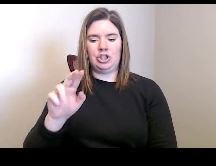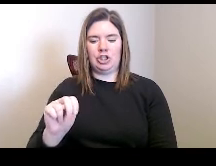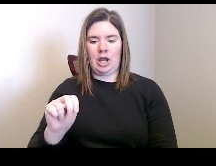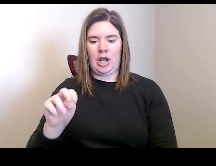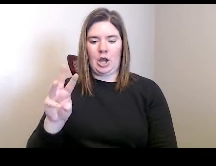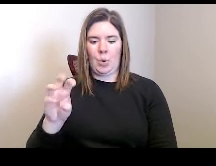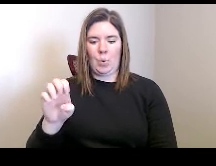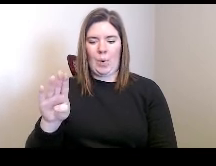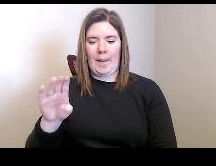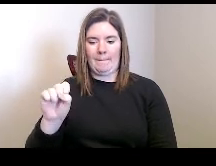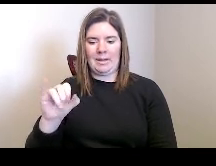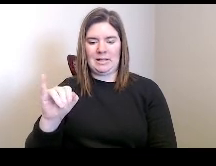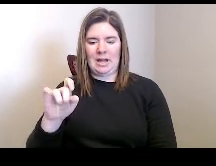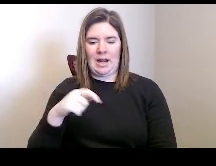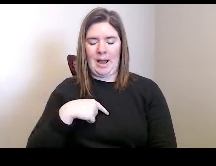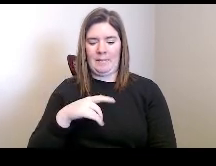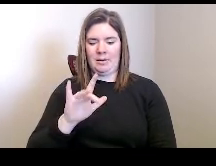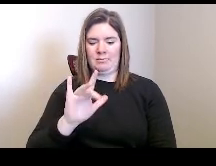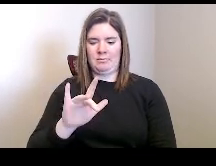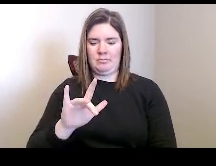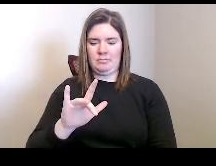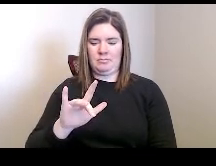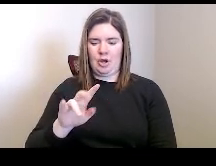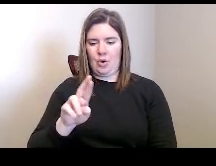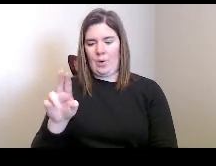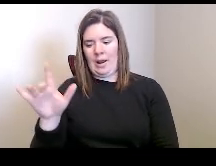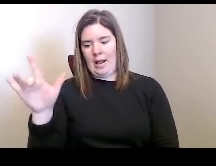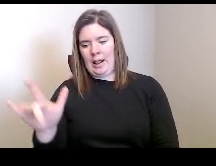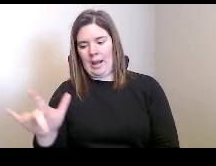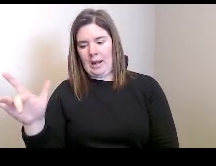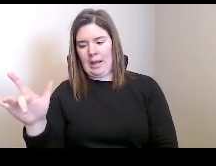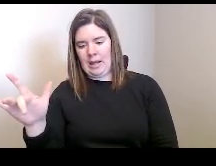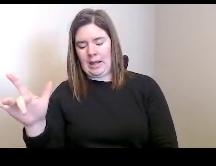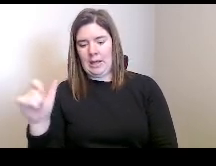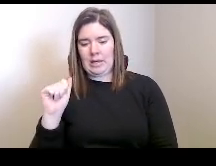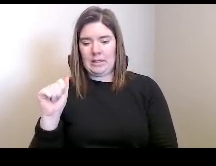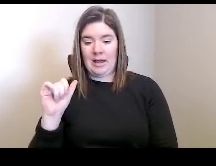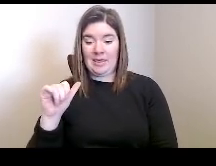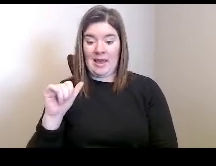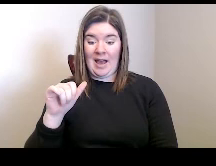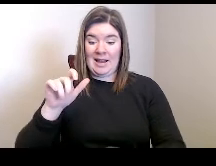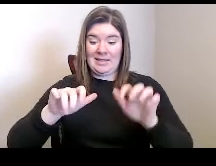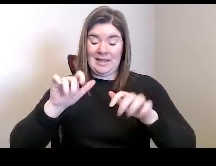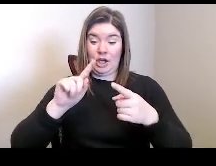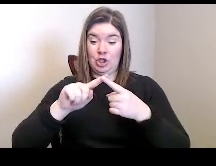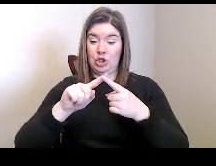I'm going to right click and edit the hyperlink. And on the text to display, I'm going to paste JAN website.